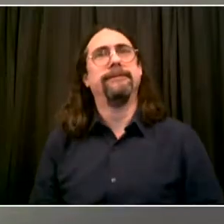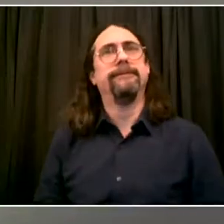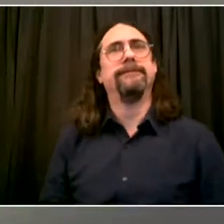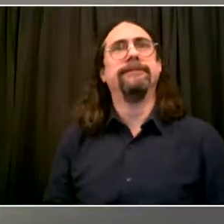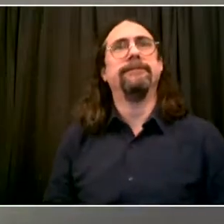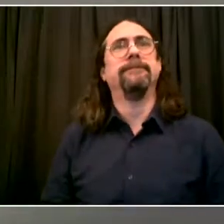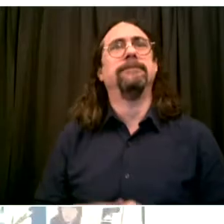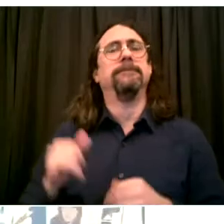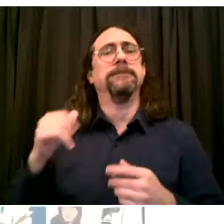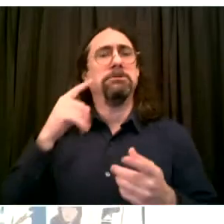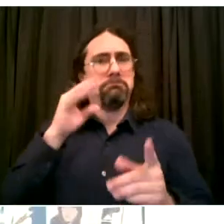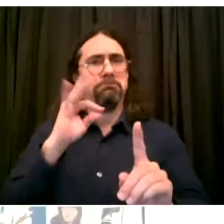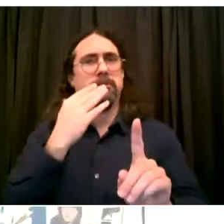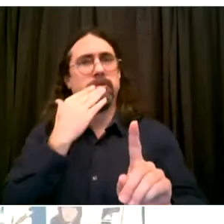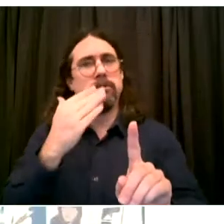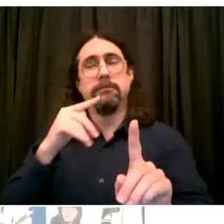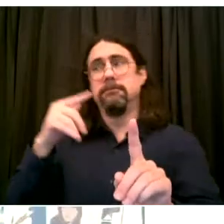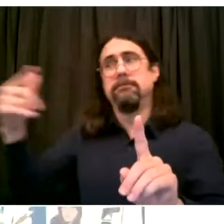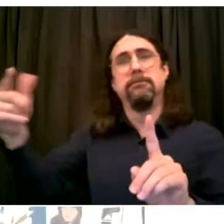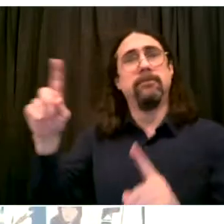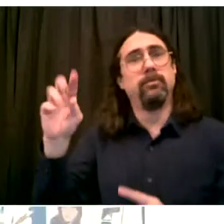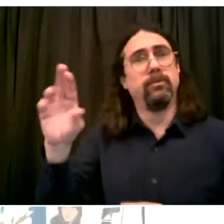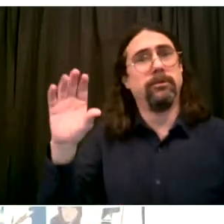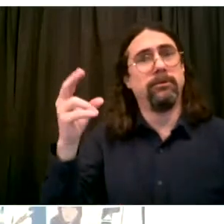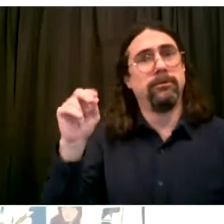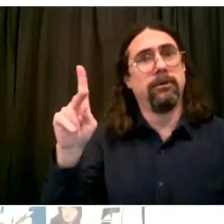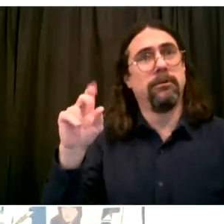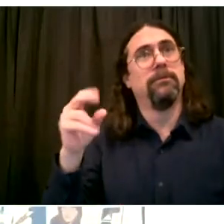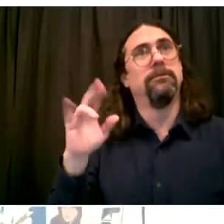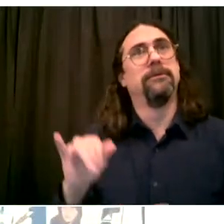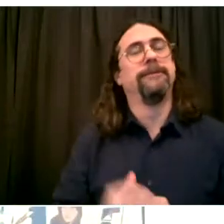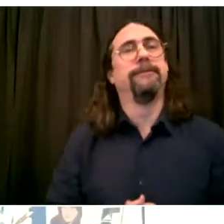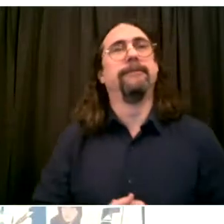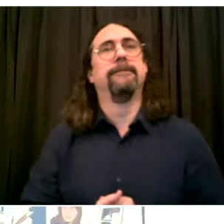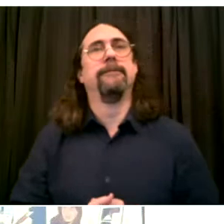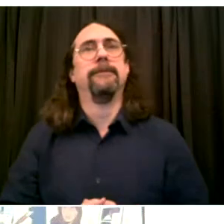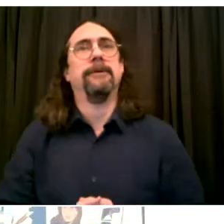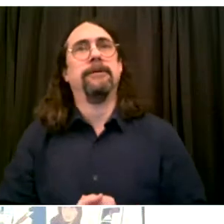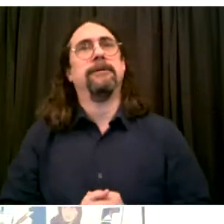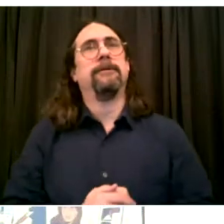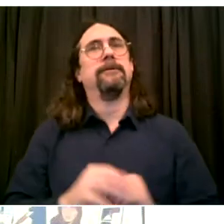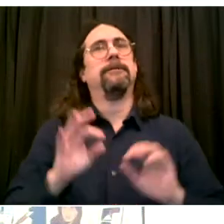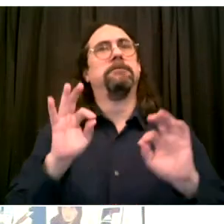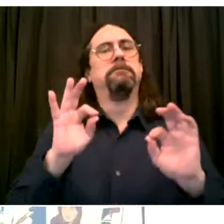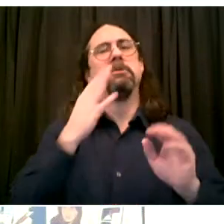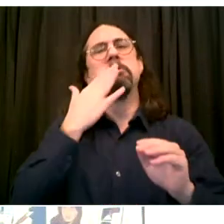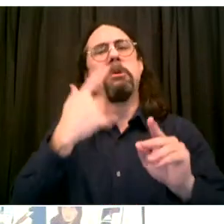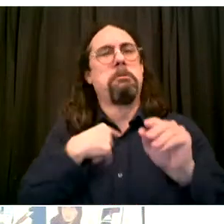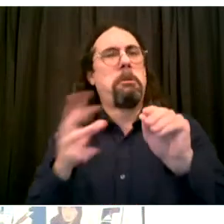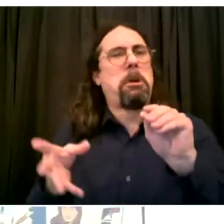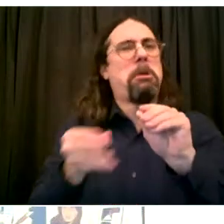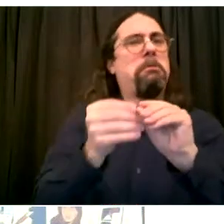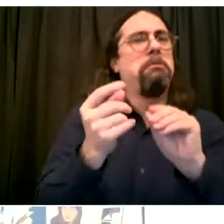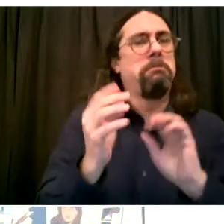NEED IT AND GET THEM VACCINATED AS QUICKK LYAS POSSIBLE. THANK YOU. DR. CHOKSHI?